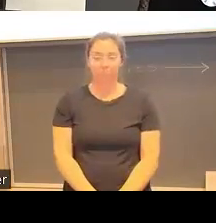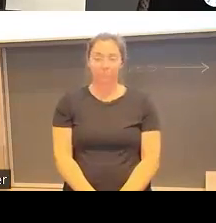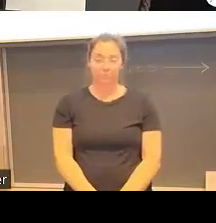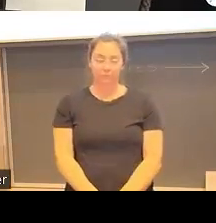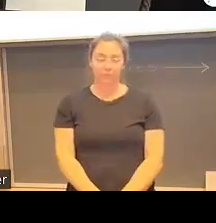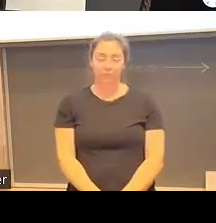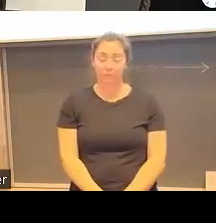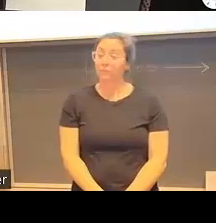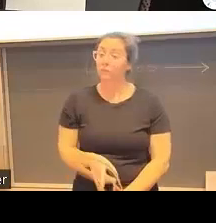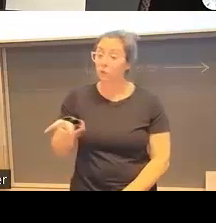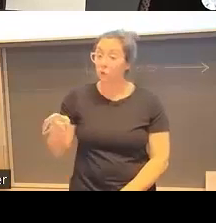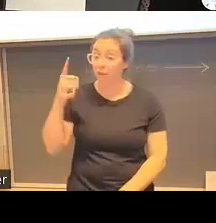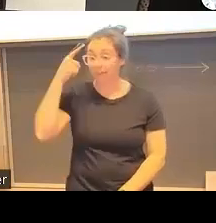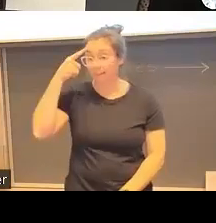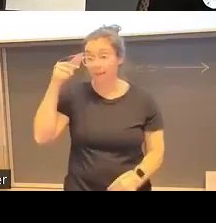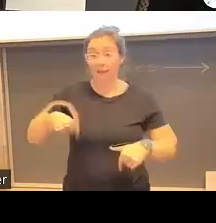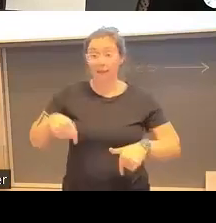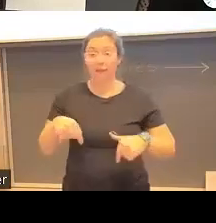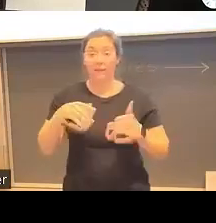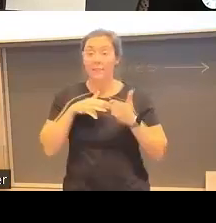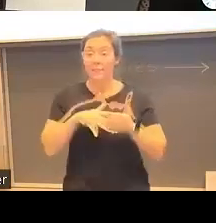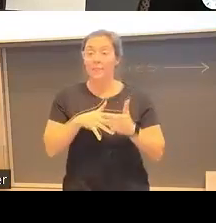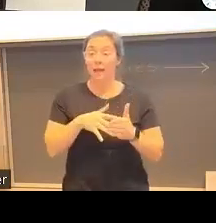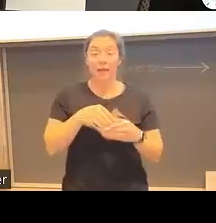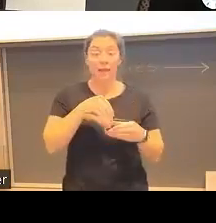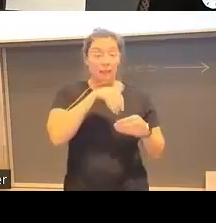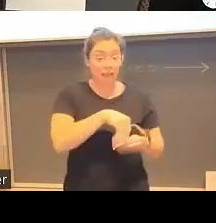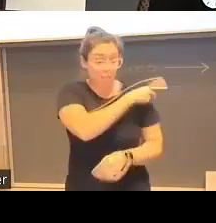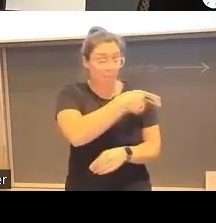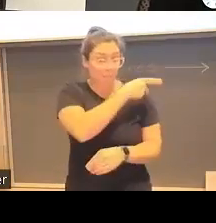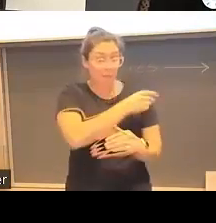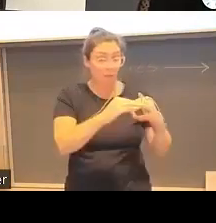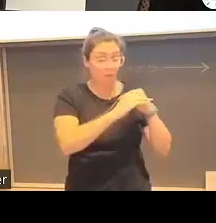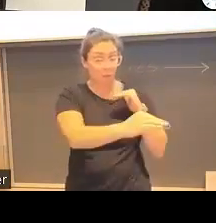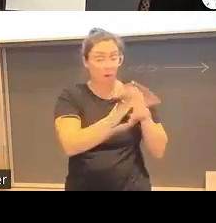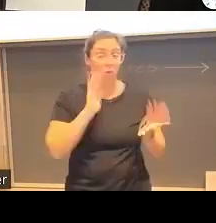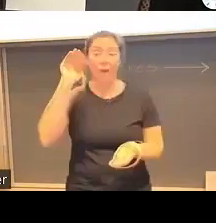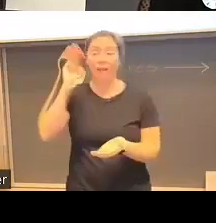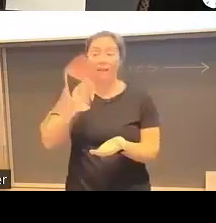you think that if this was done on in patient units it might help reduce seclusion and restraint